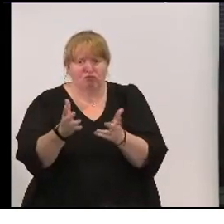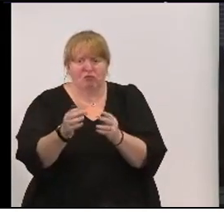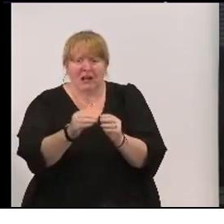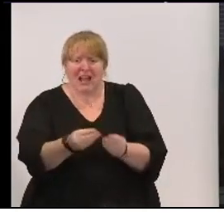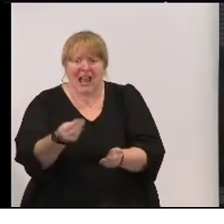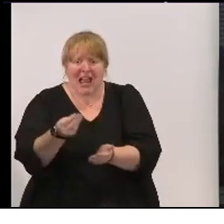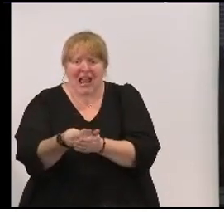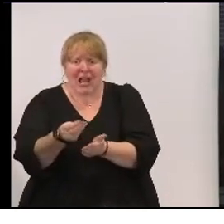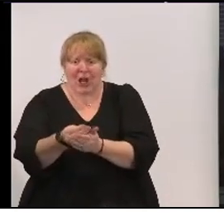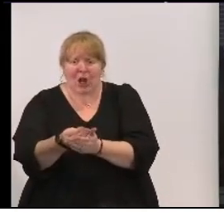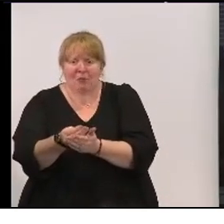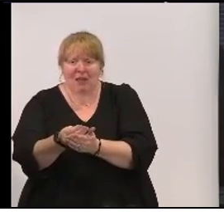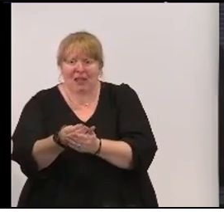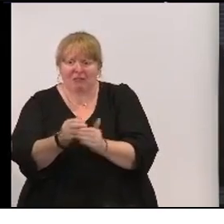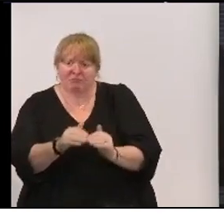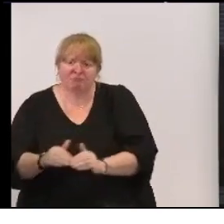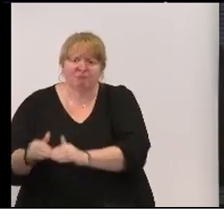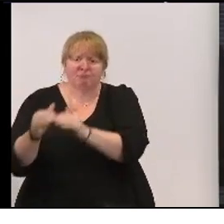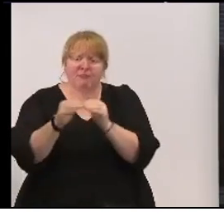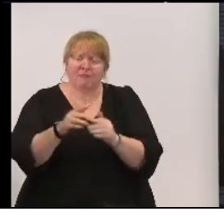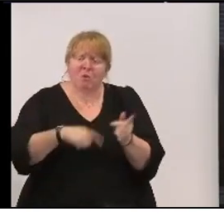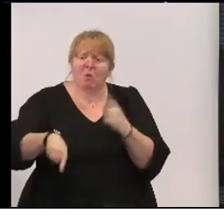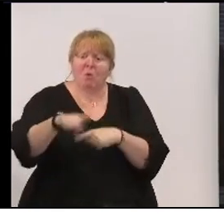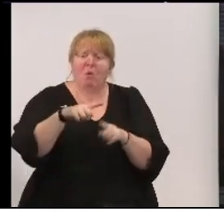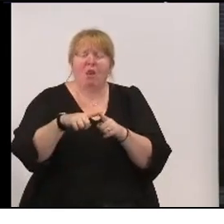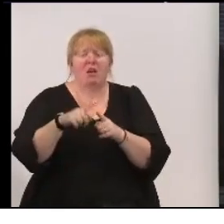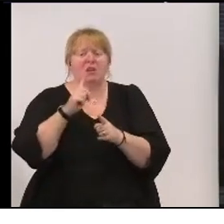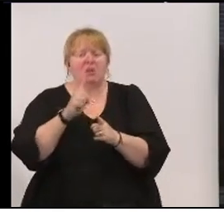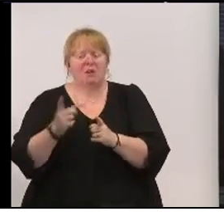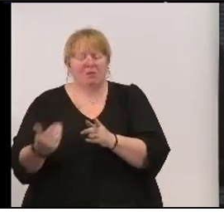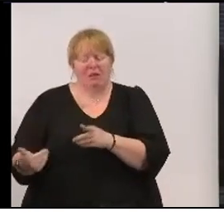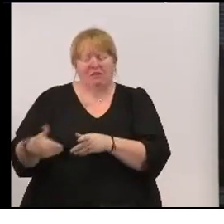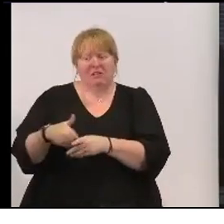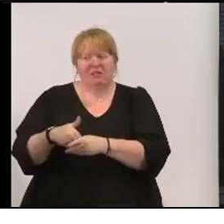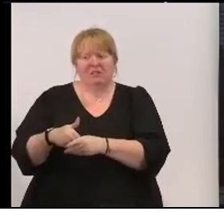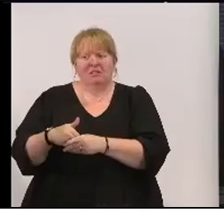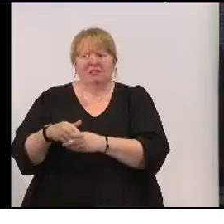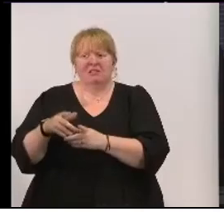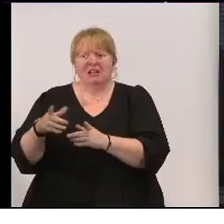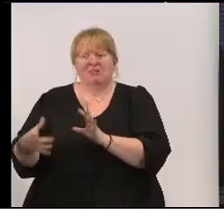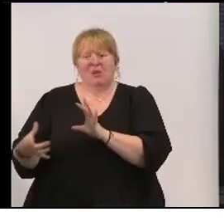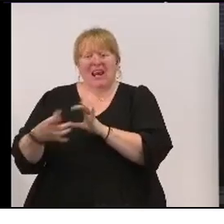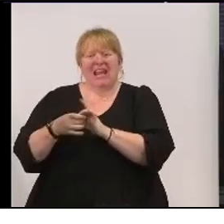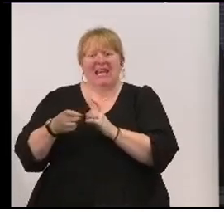So whatever you have to do to tie it to your internal mantra, mission, purpose, whatever